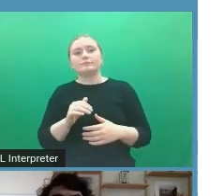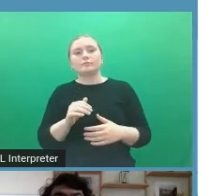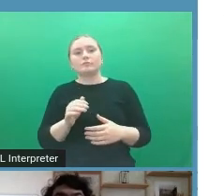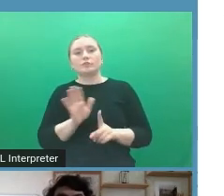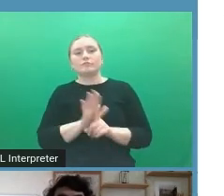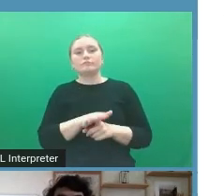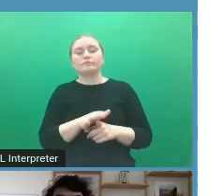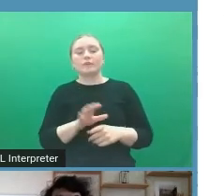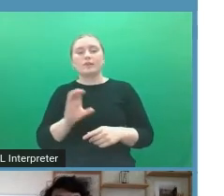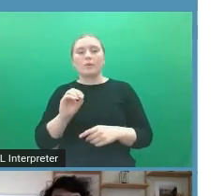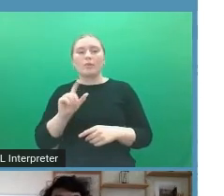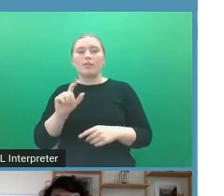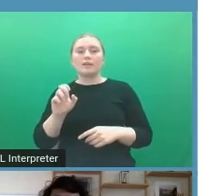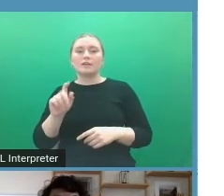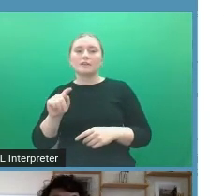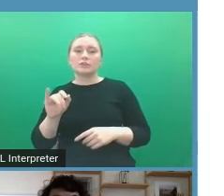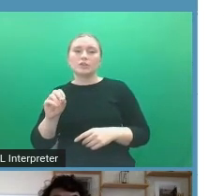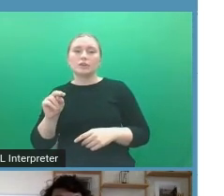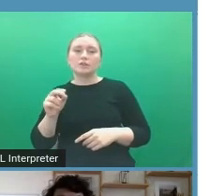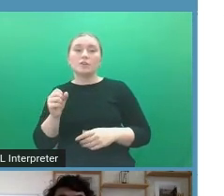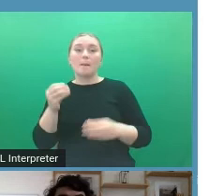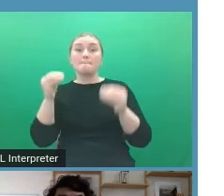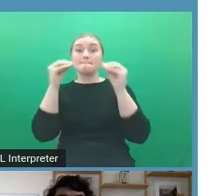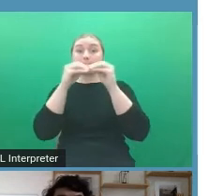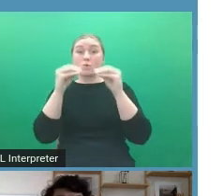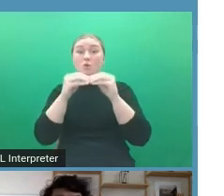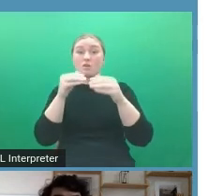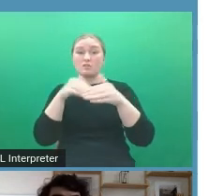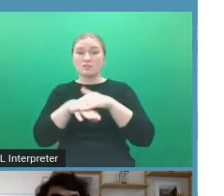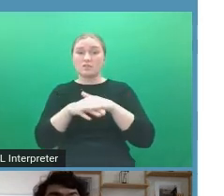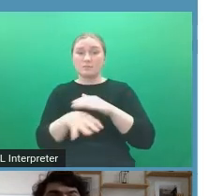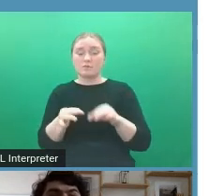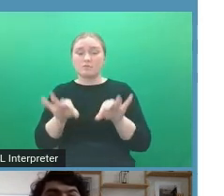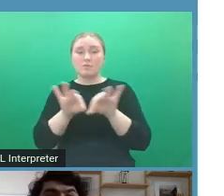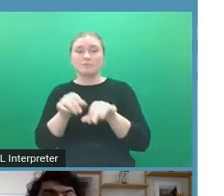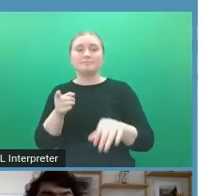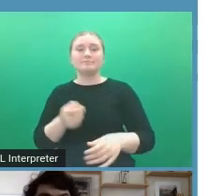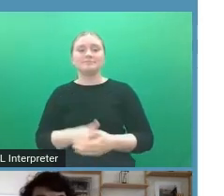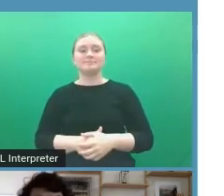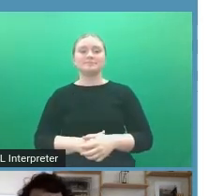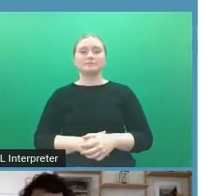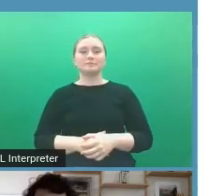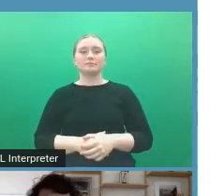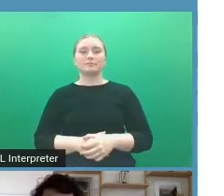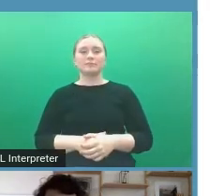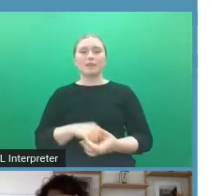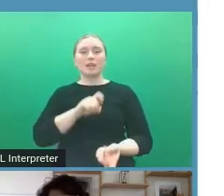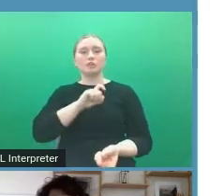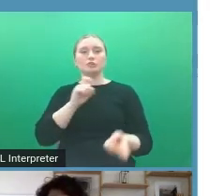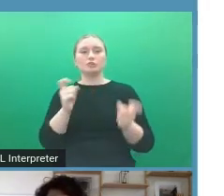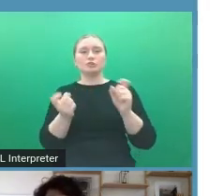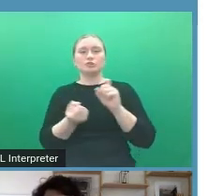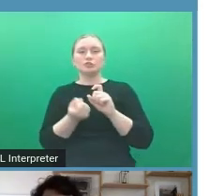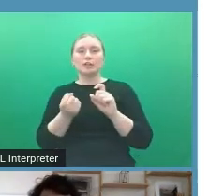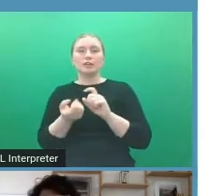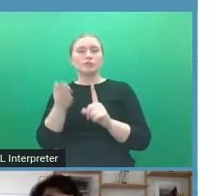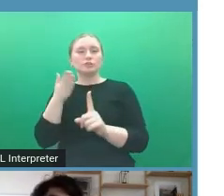you. Just quickly shifting gears, you've probably heard about open access. It's been a big movement